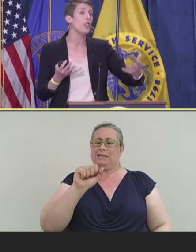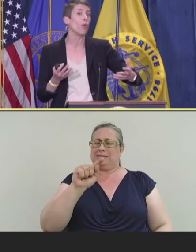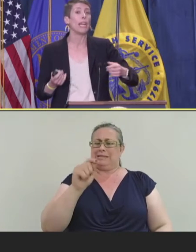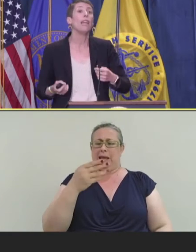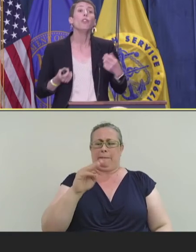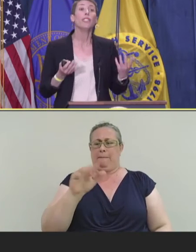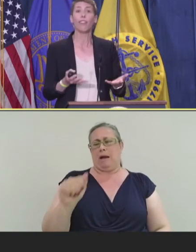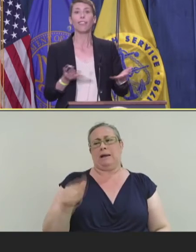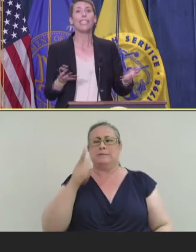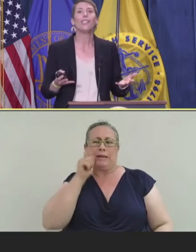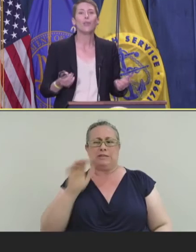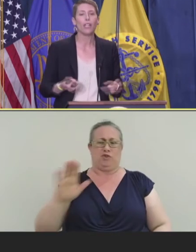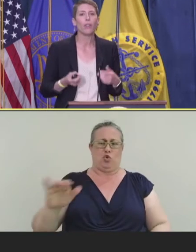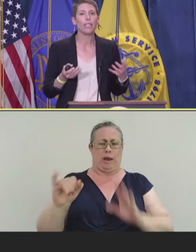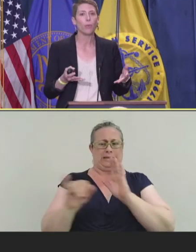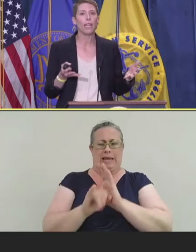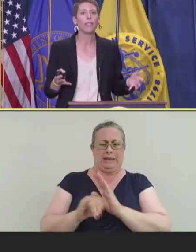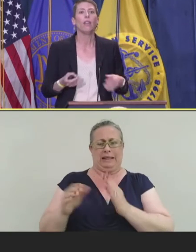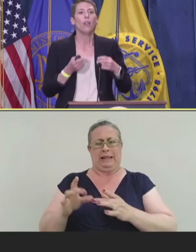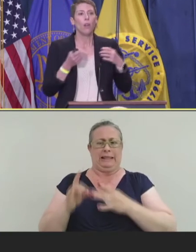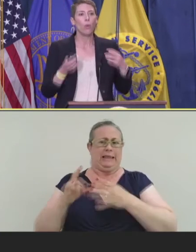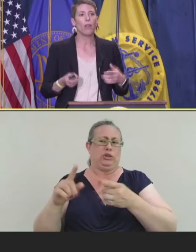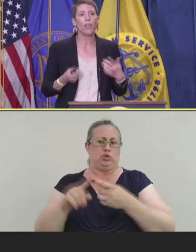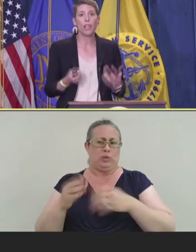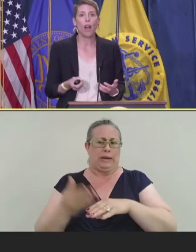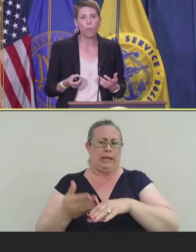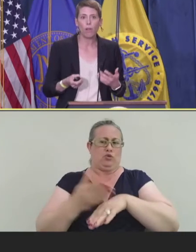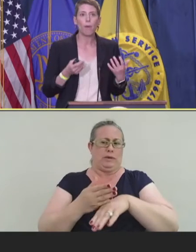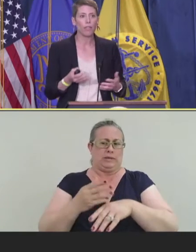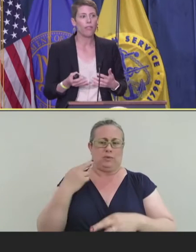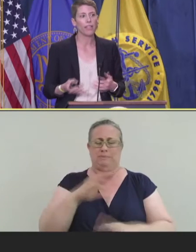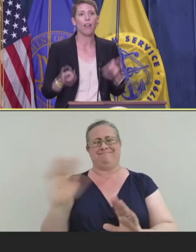your behaviors that are leading to an increased risk. We are very humble about the fact that our